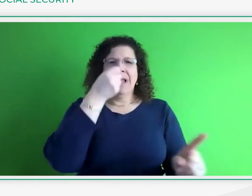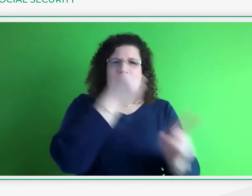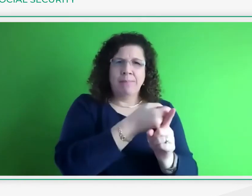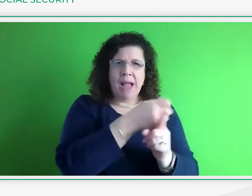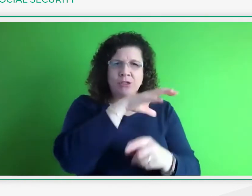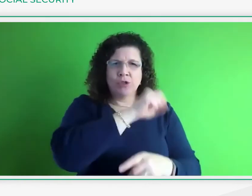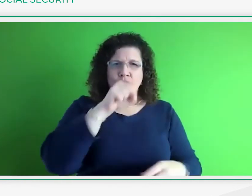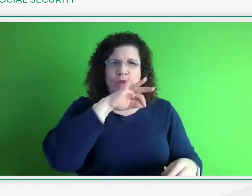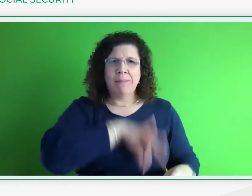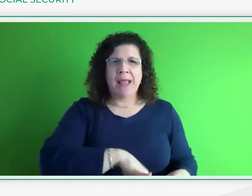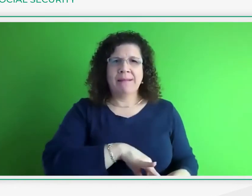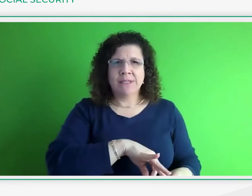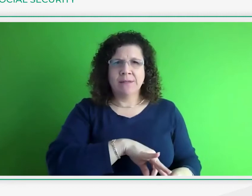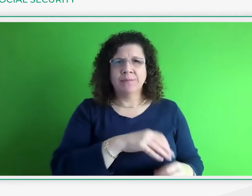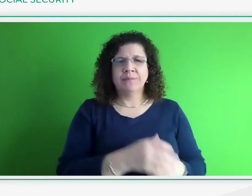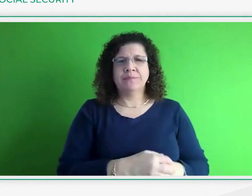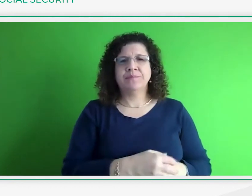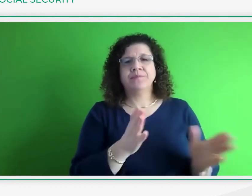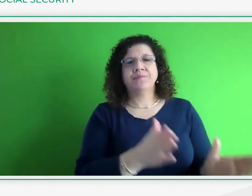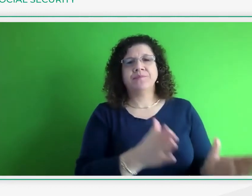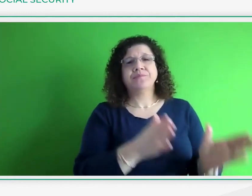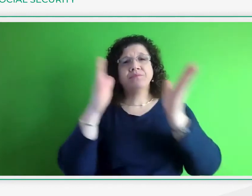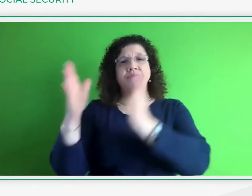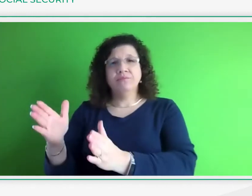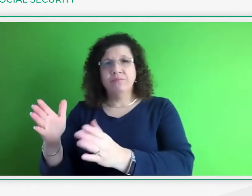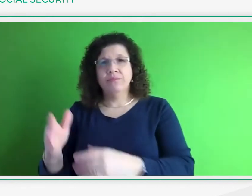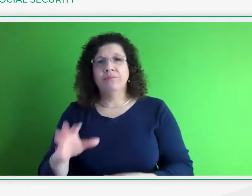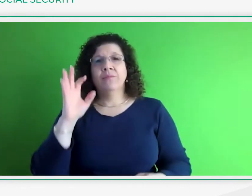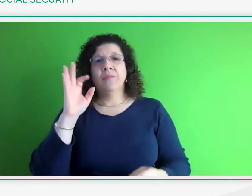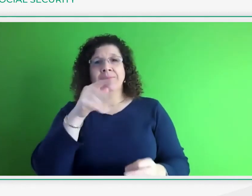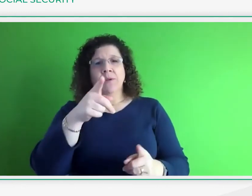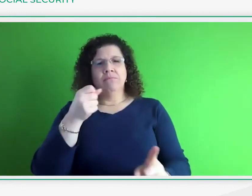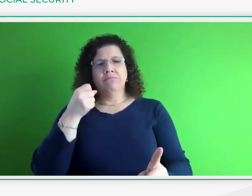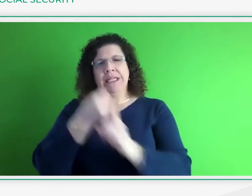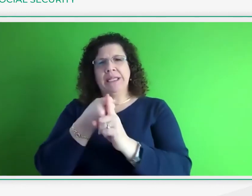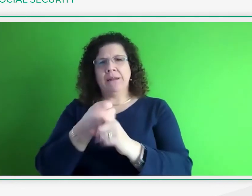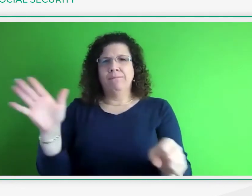If you actually make over a certain limit, it's going to affect your benefits.